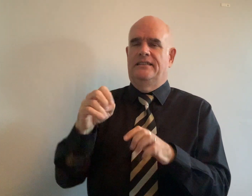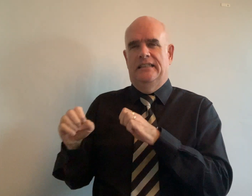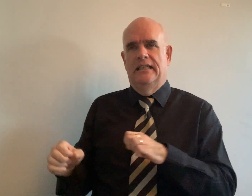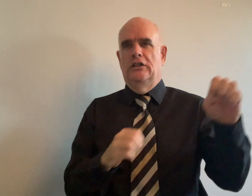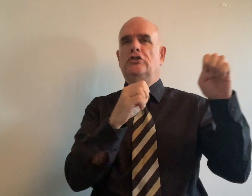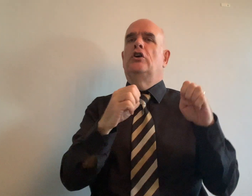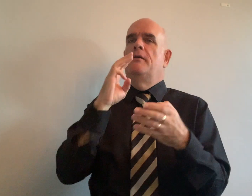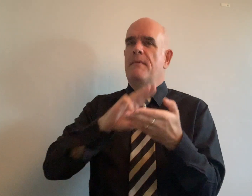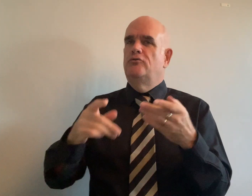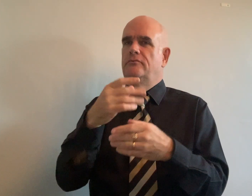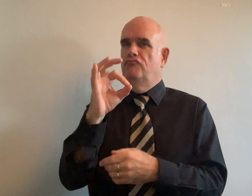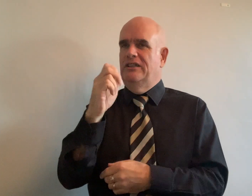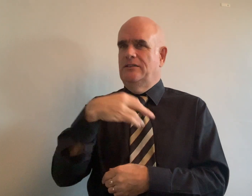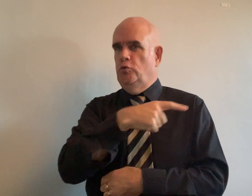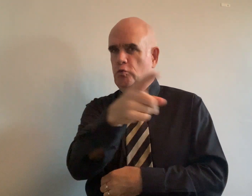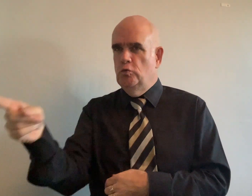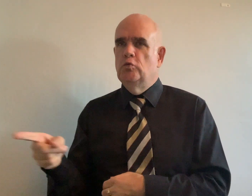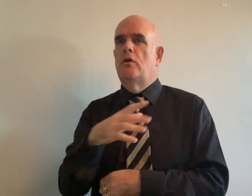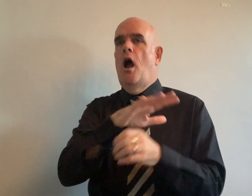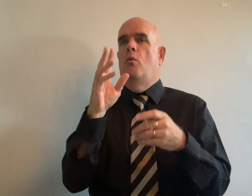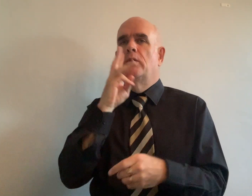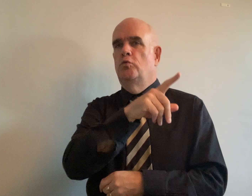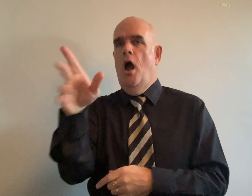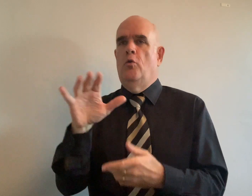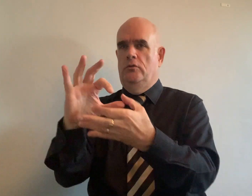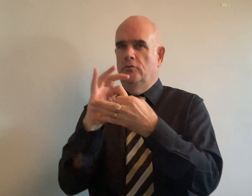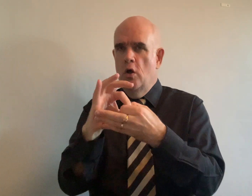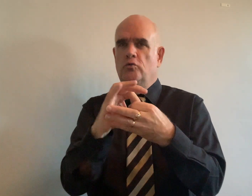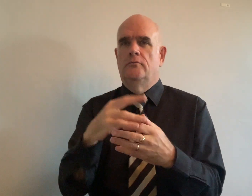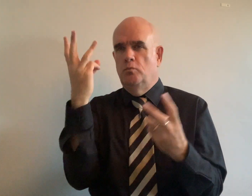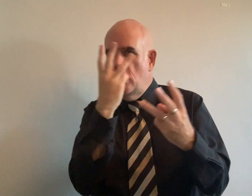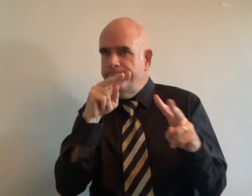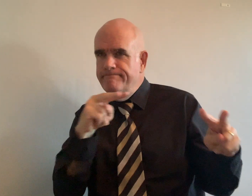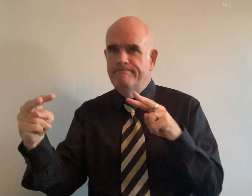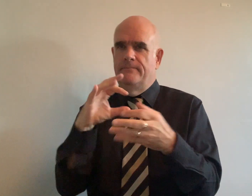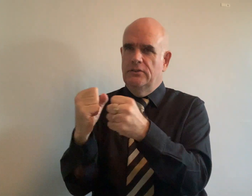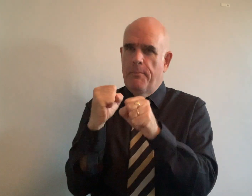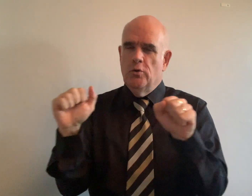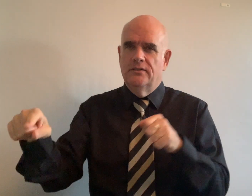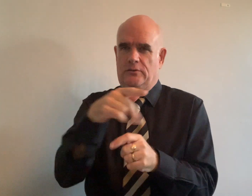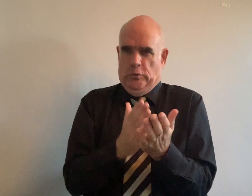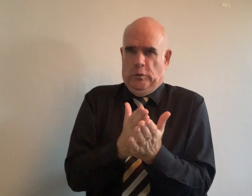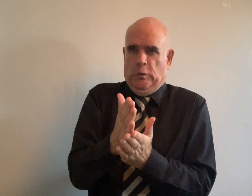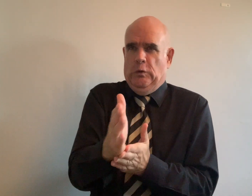As President of Ireland, mar Uachtarán na hÉireann, I send you Easter greetings wherever you may be, and wish you well in your